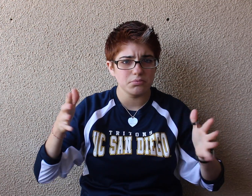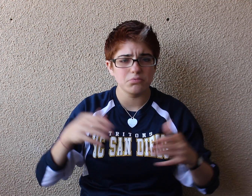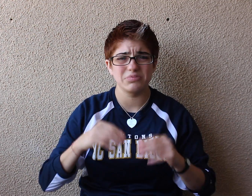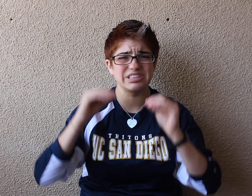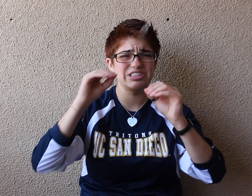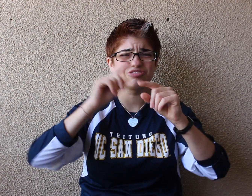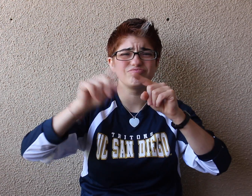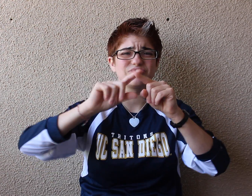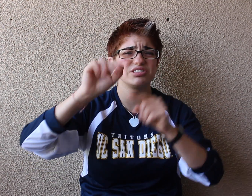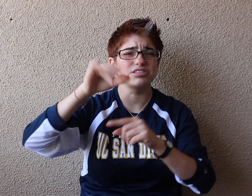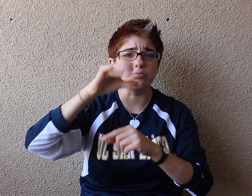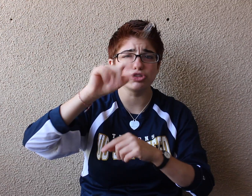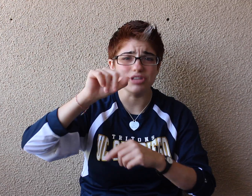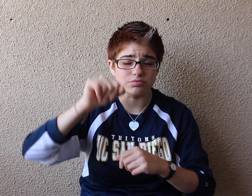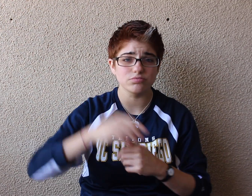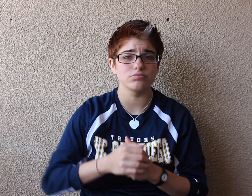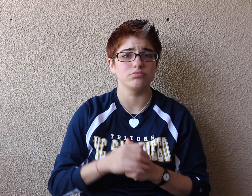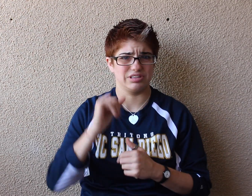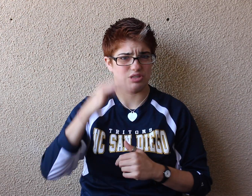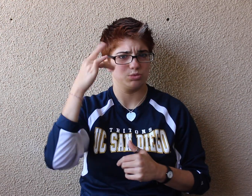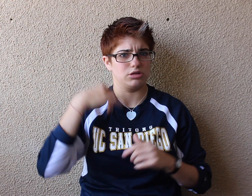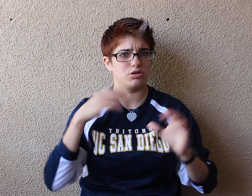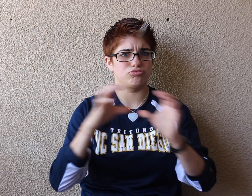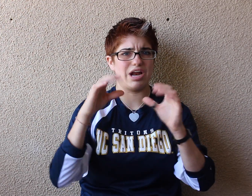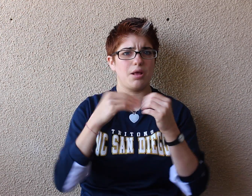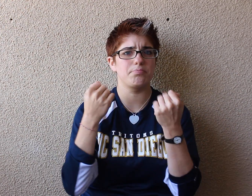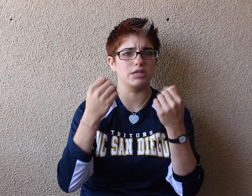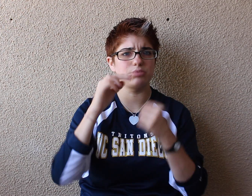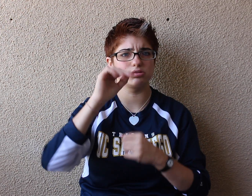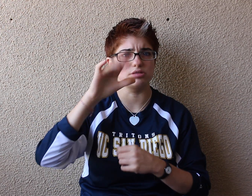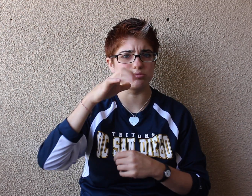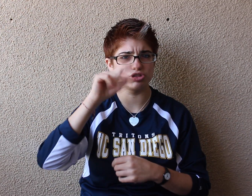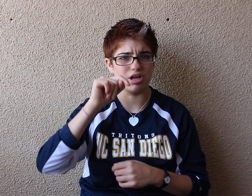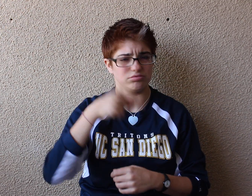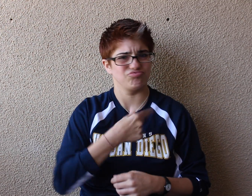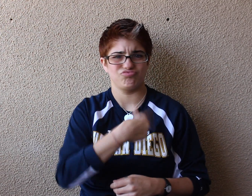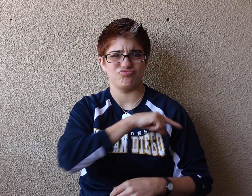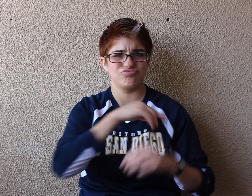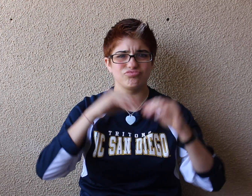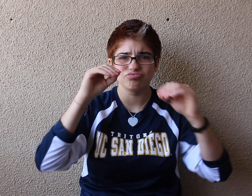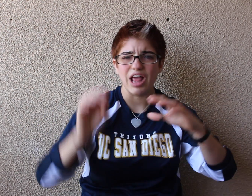It teaches us how to teach multiple subjects, which is why I will be qualified to teach elementary school any subjects.